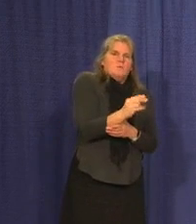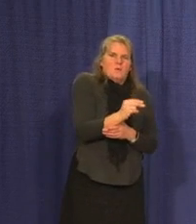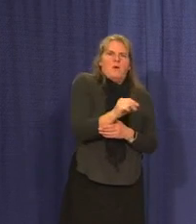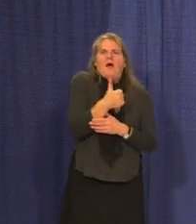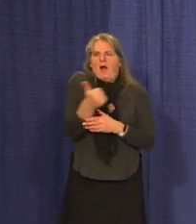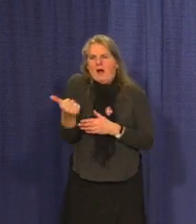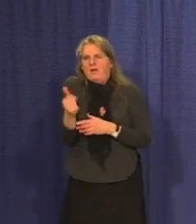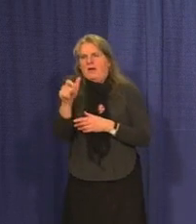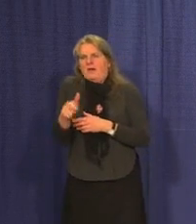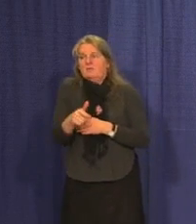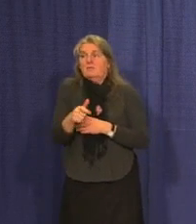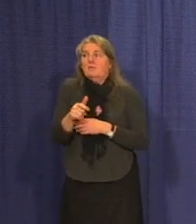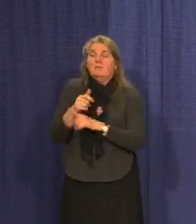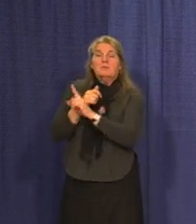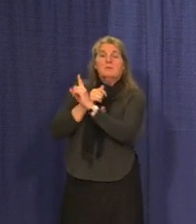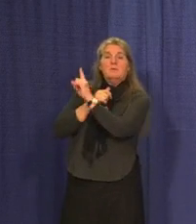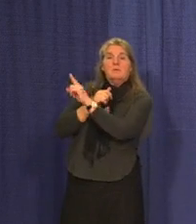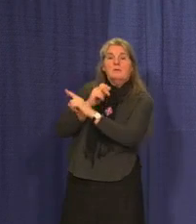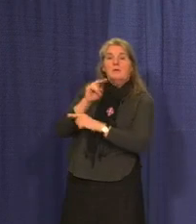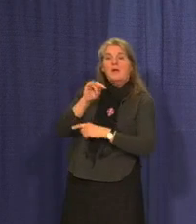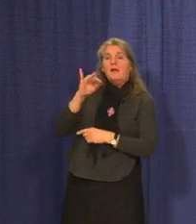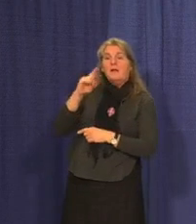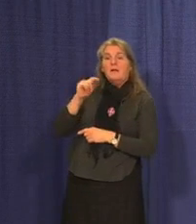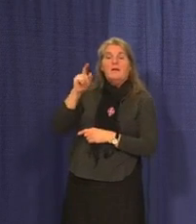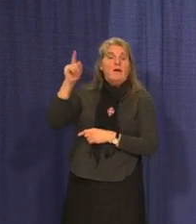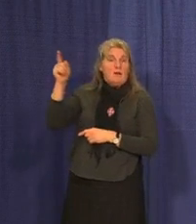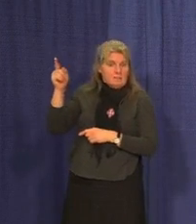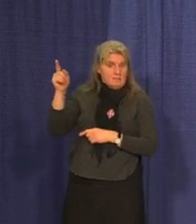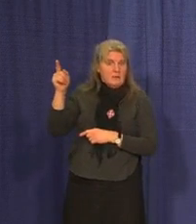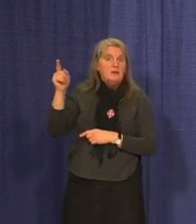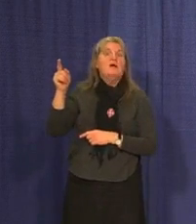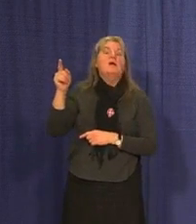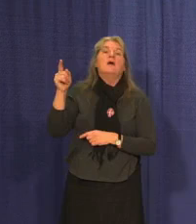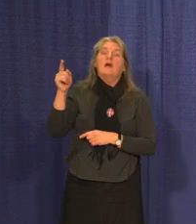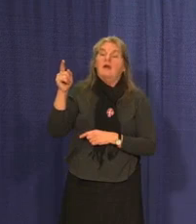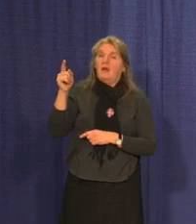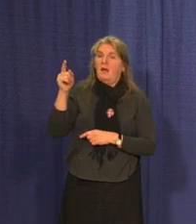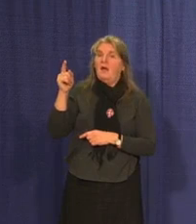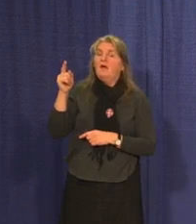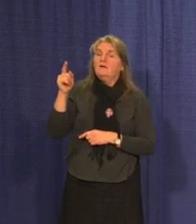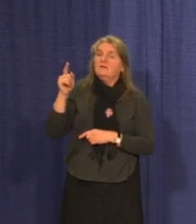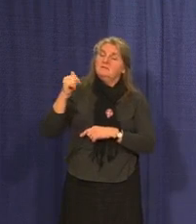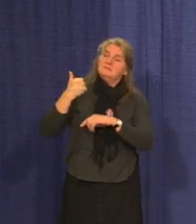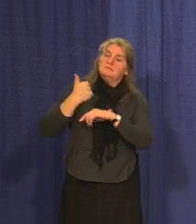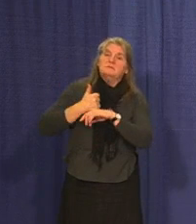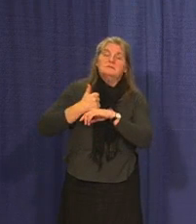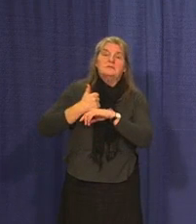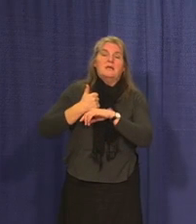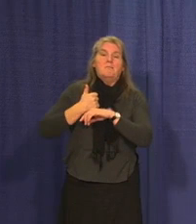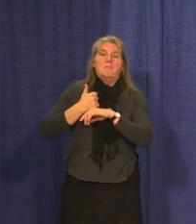To me, knowing that Nunavut had, and for very good reasons I must